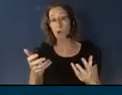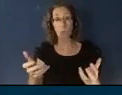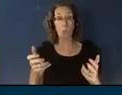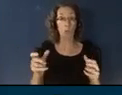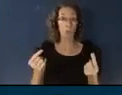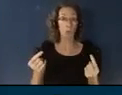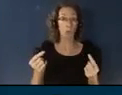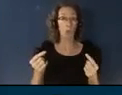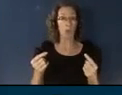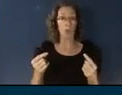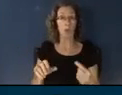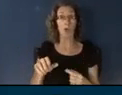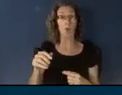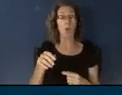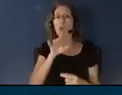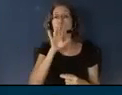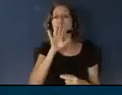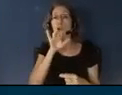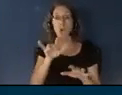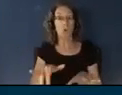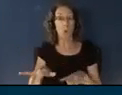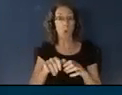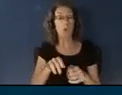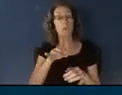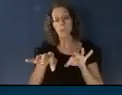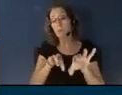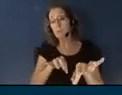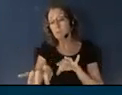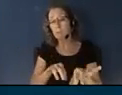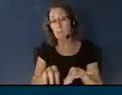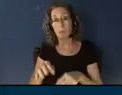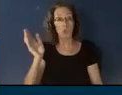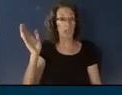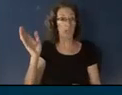a audio recording you know describing what your presentation is just as you would probably do